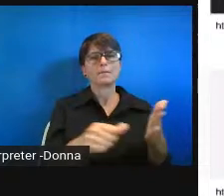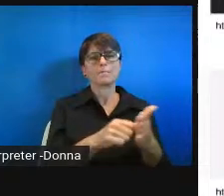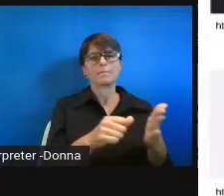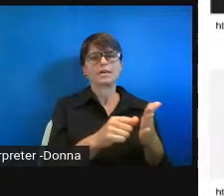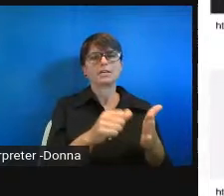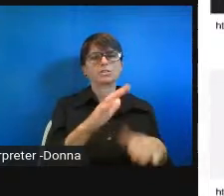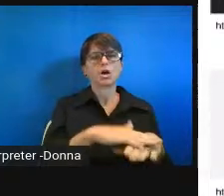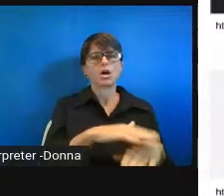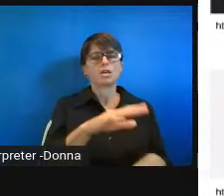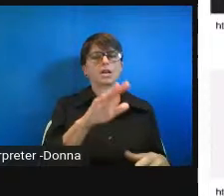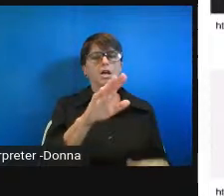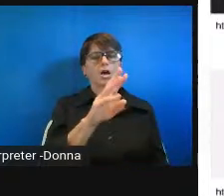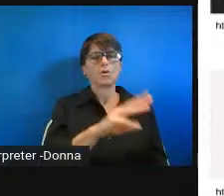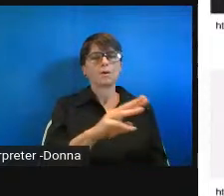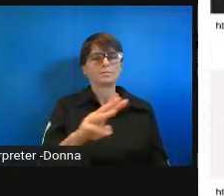For the beginning, what is an Accessibility Statement